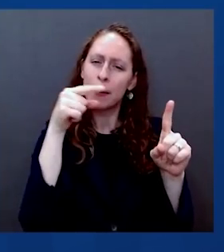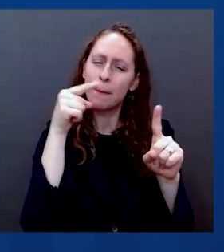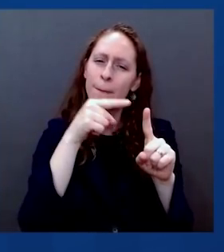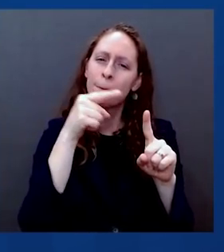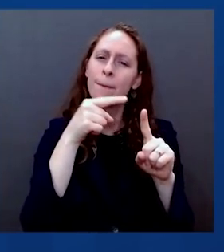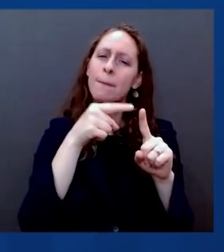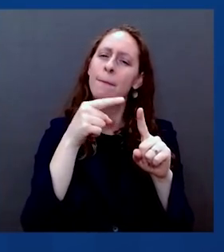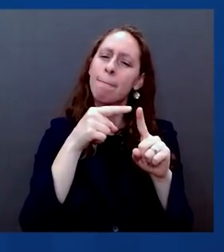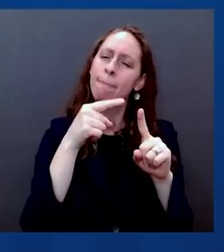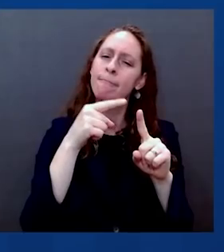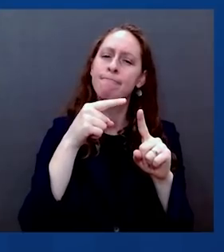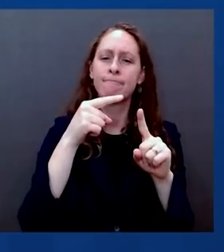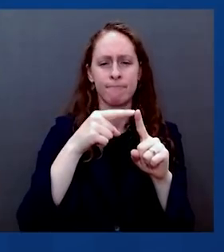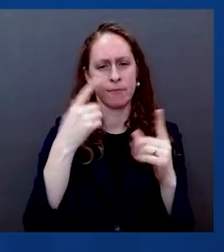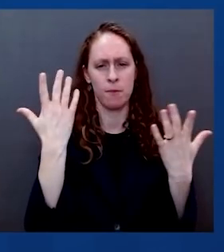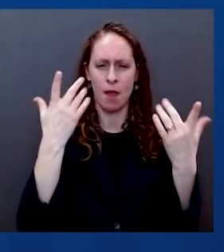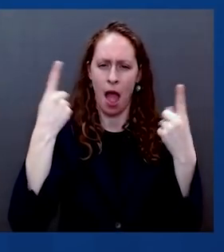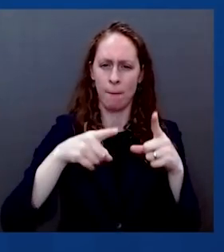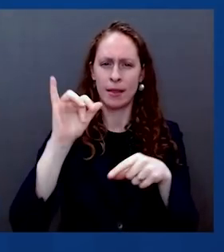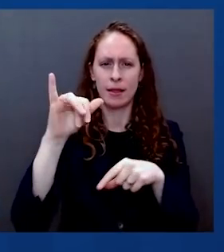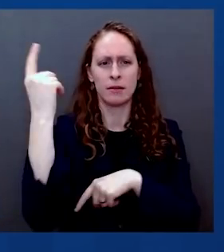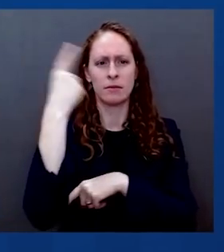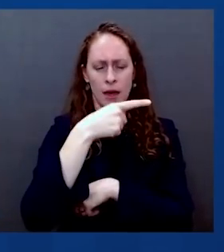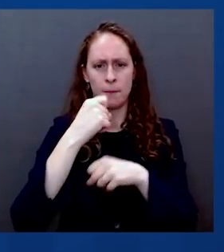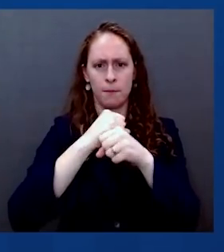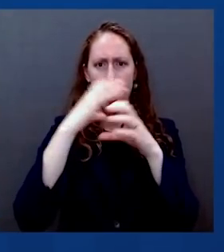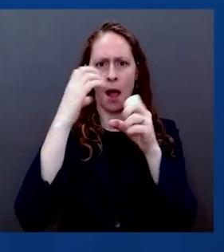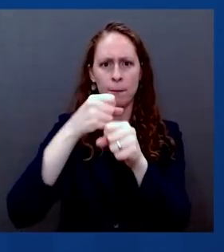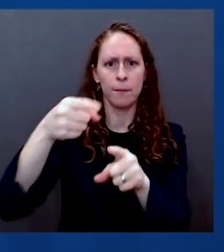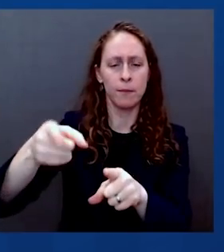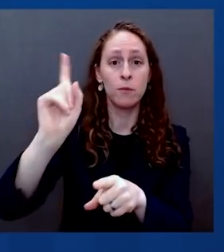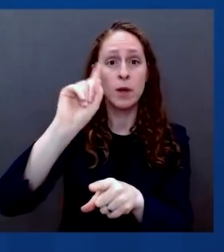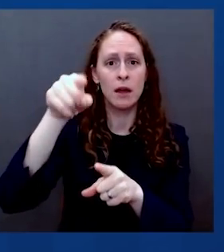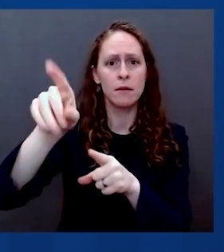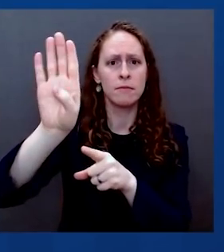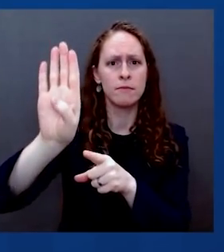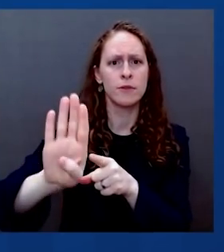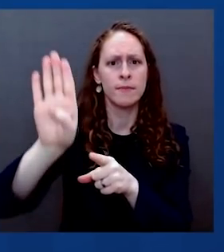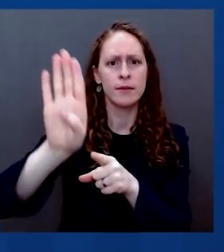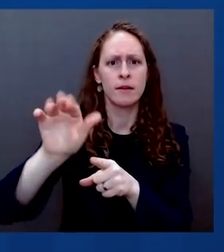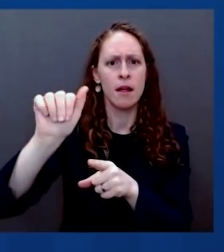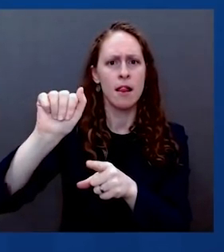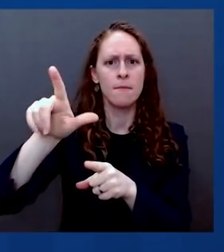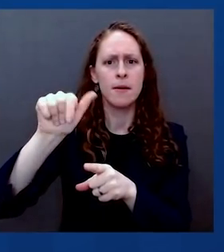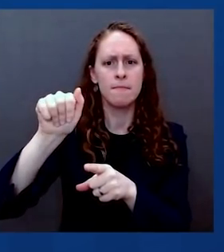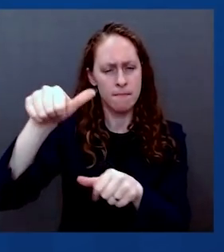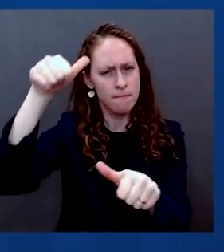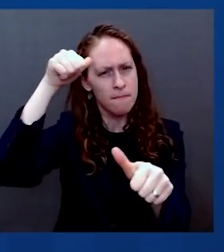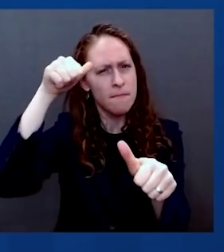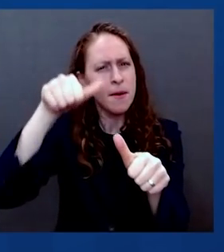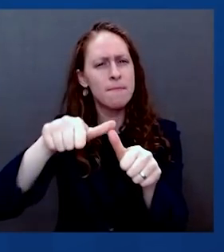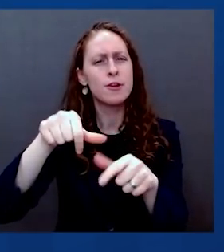They [Time] stopped when John and many others seeking justice were beaten and bloodied